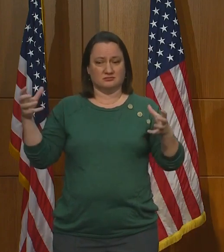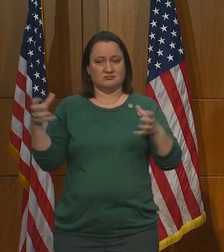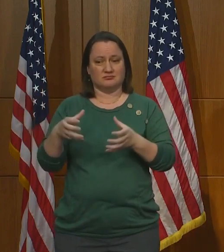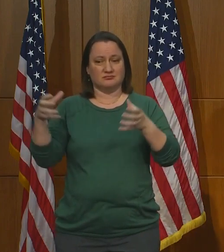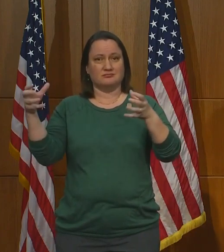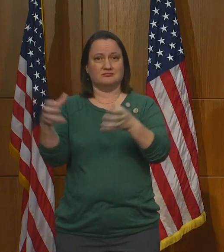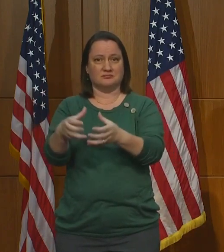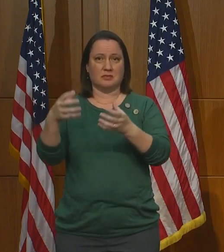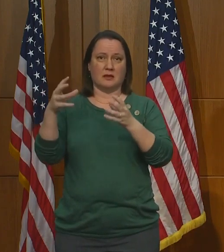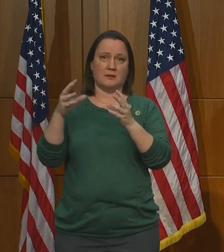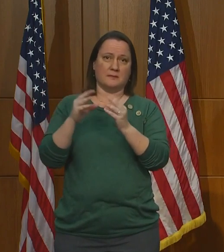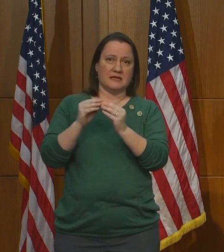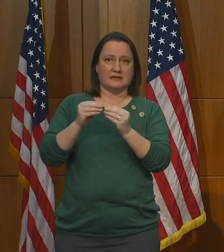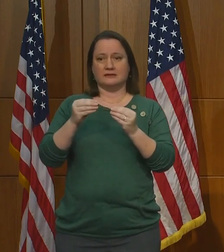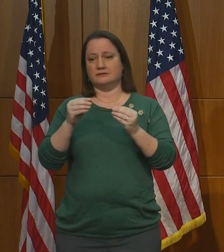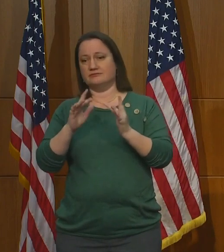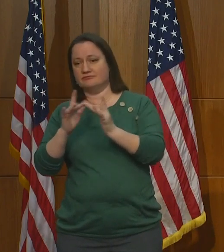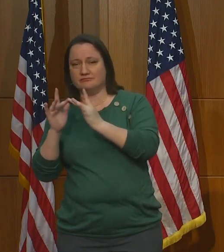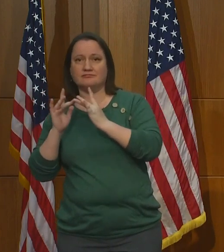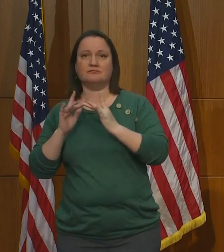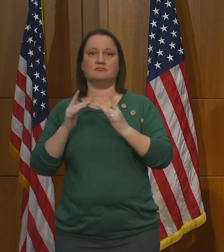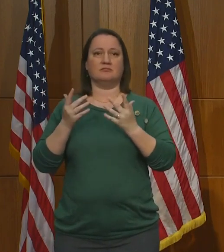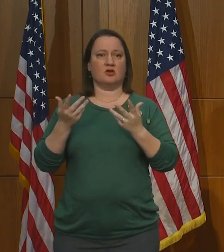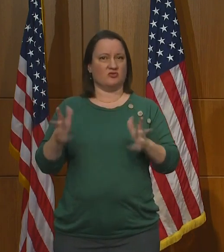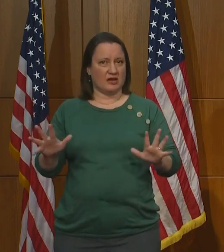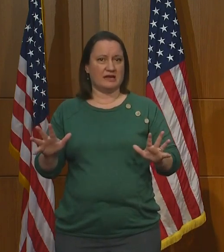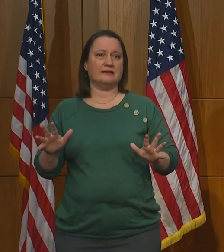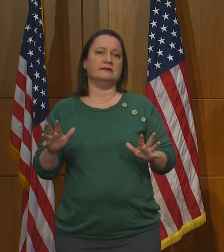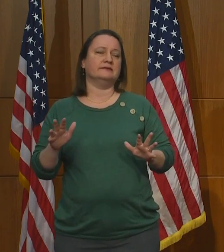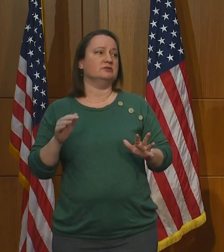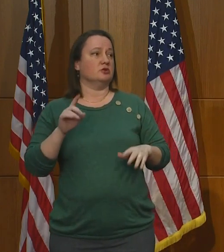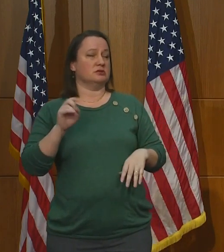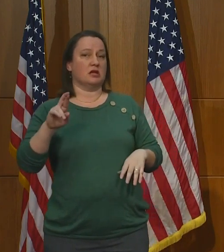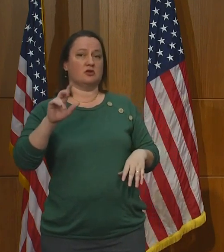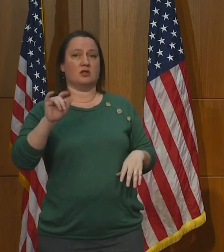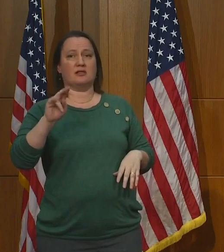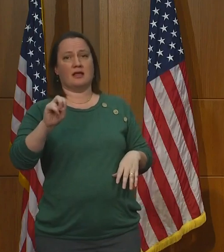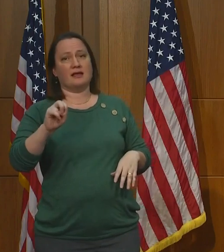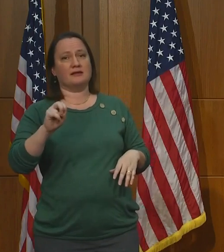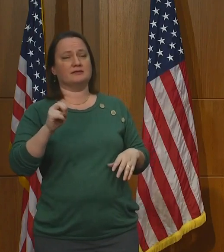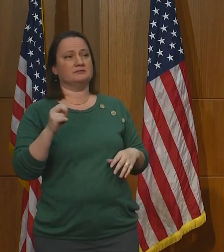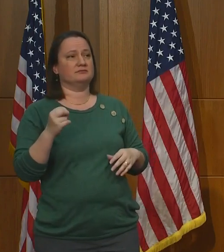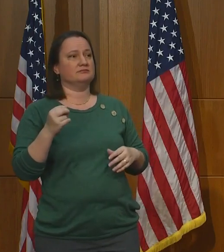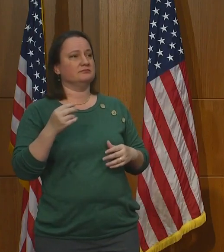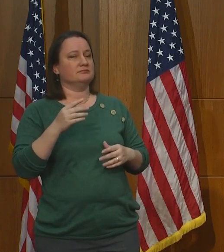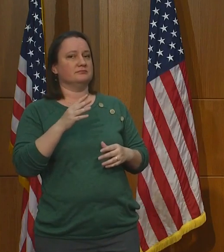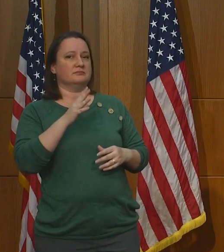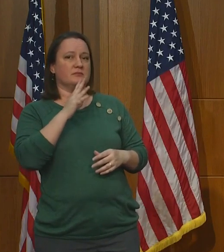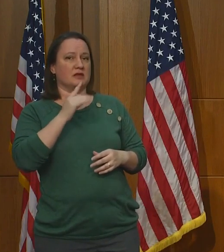AROUND THE COMMUNITIES IN VIRGINIA HAS. TAKEN PLACE A LOT OF MEETINGS- AND SO- DR LET I